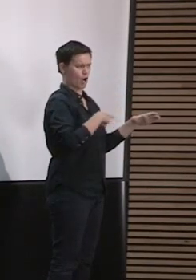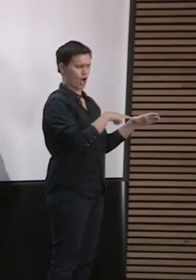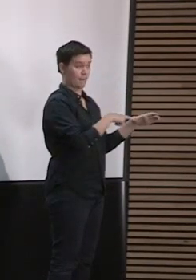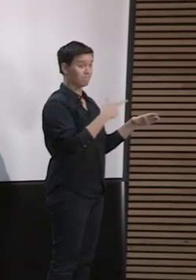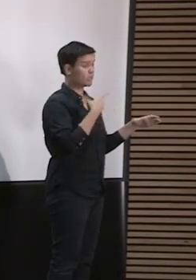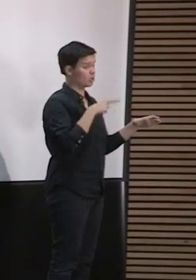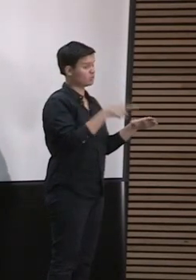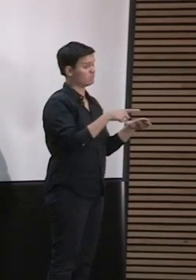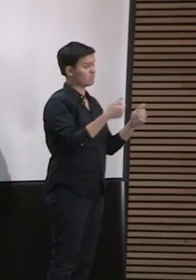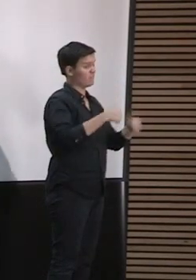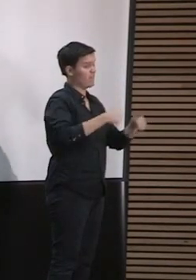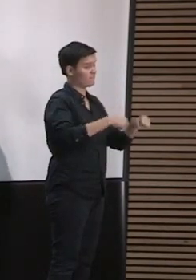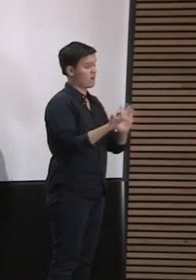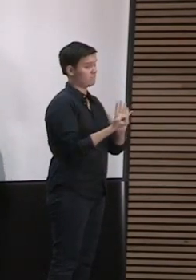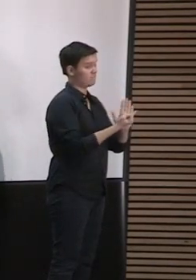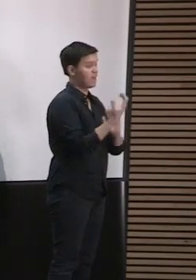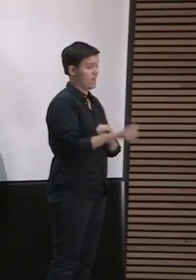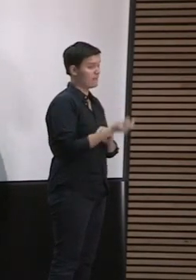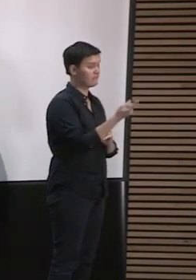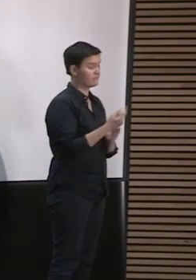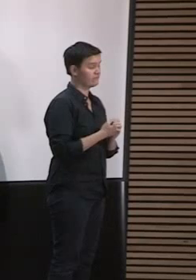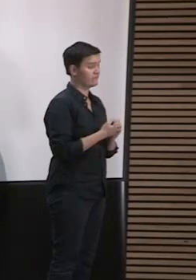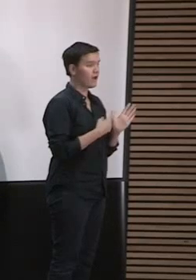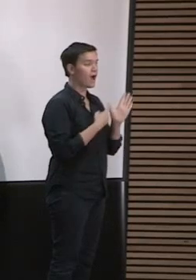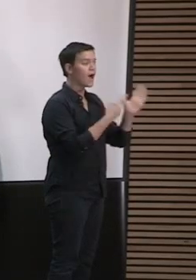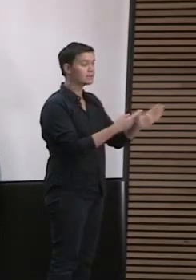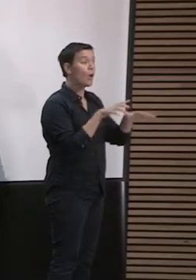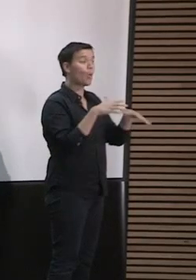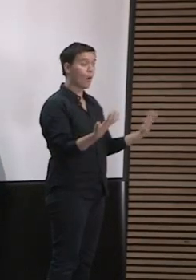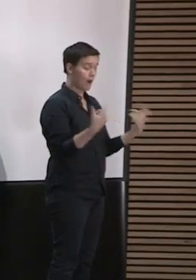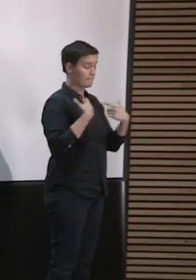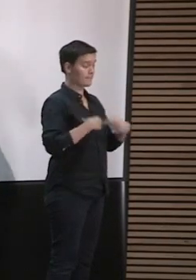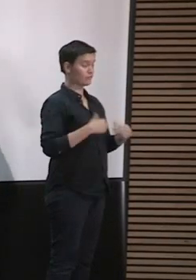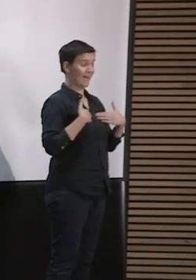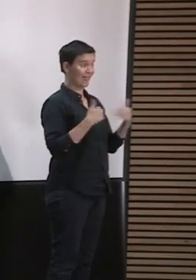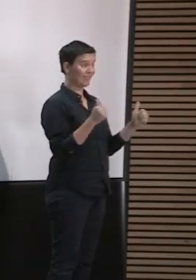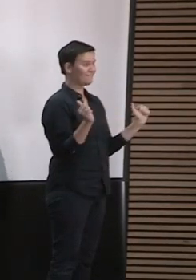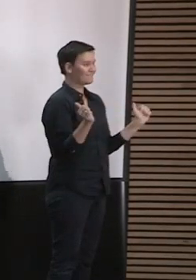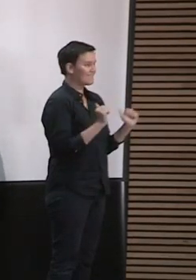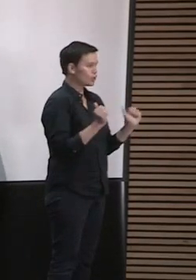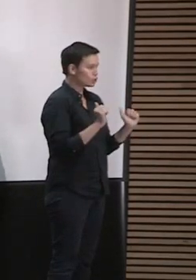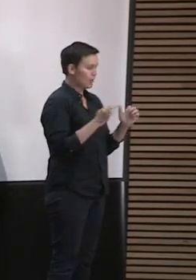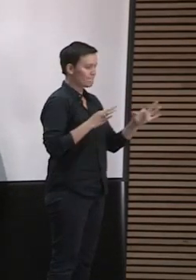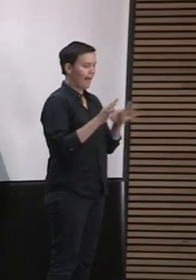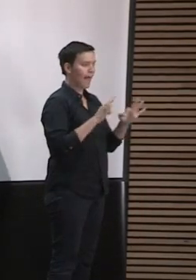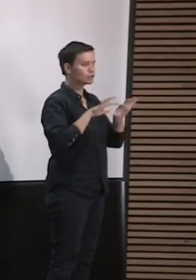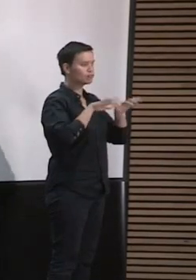you take in? Was it the testing botch-up that prompted you to bring in those people? We have a